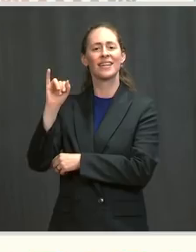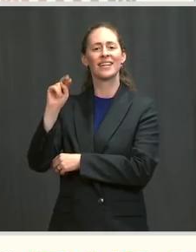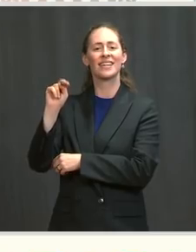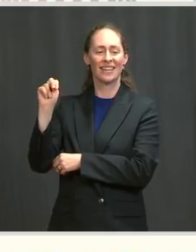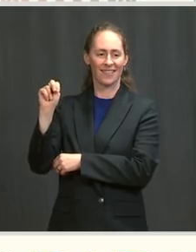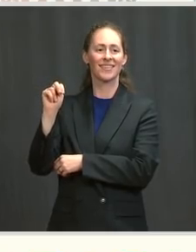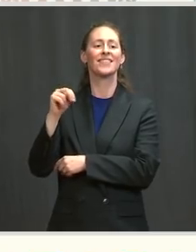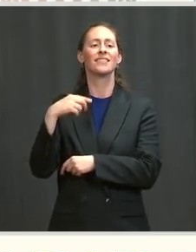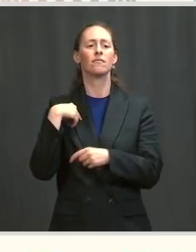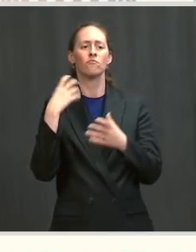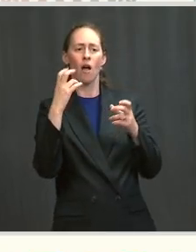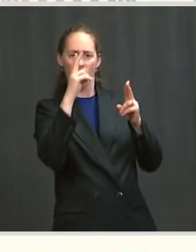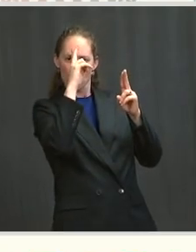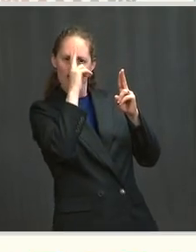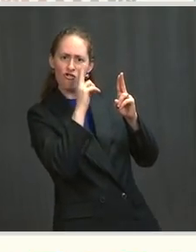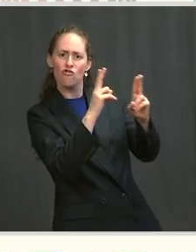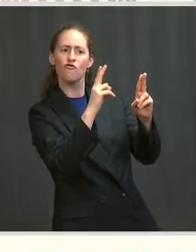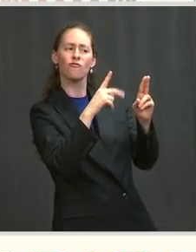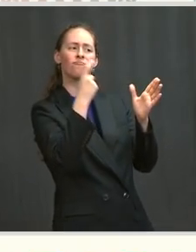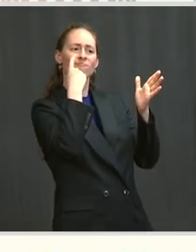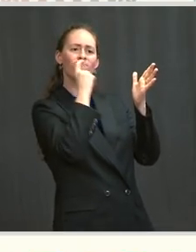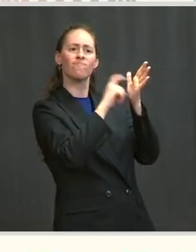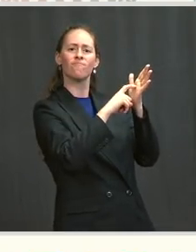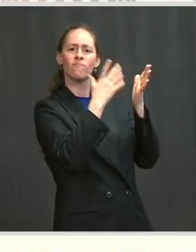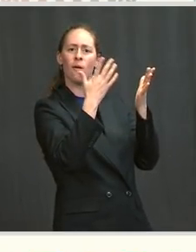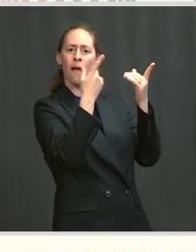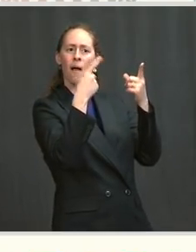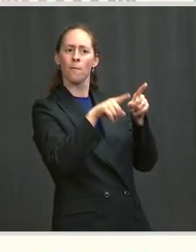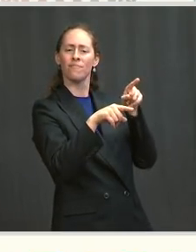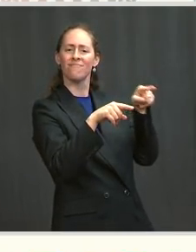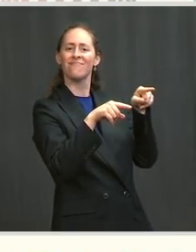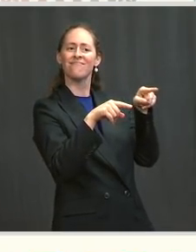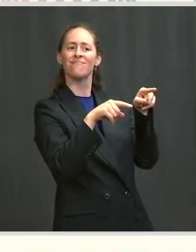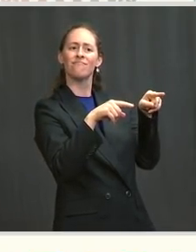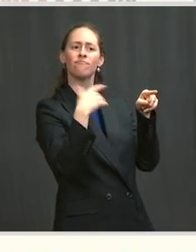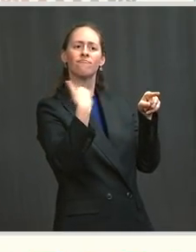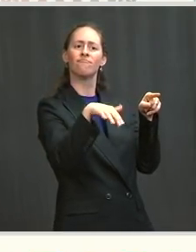that represents the the fight to ensure that all people are treated with dignity and respect.